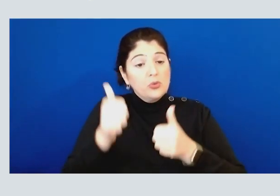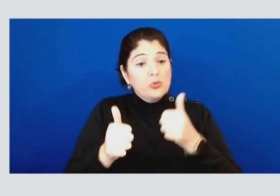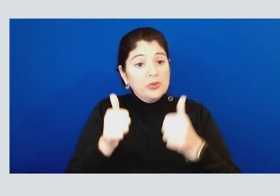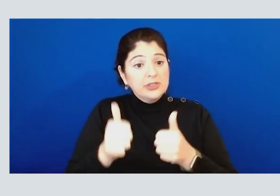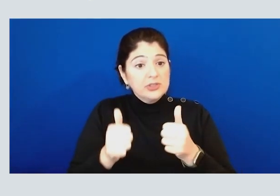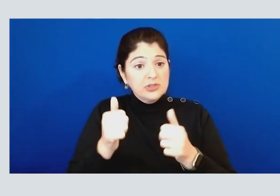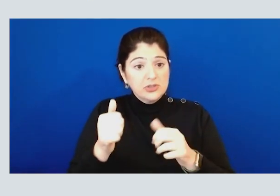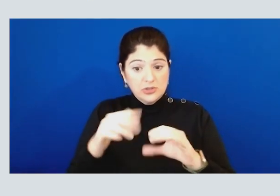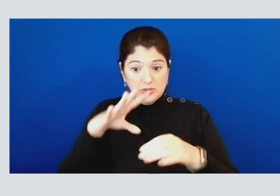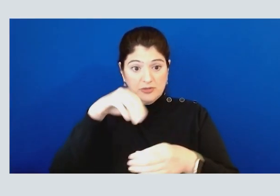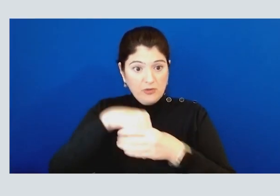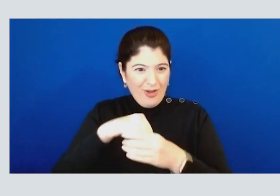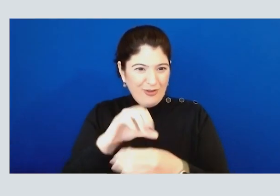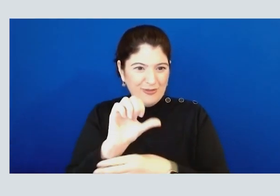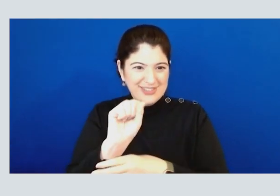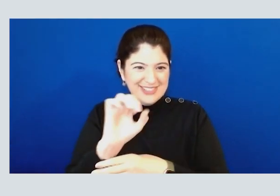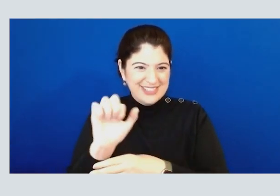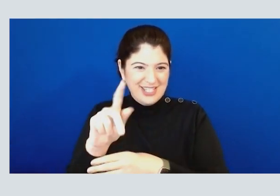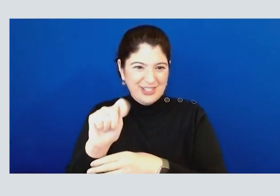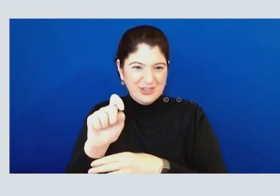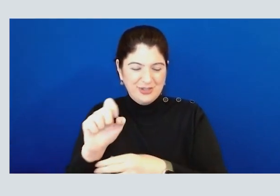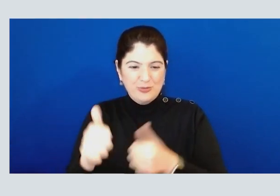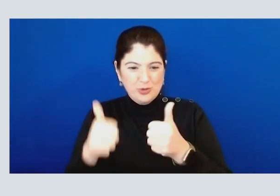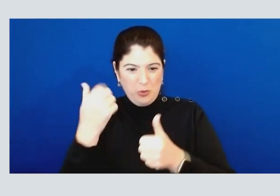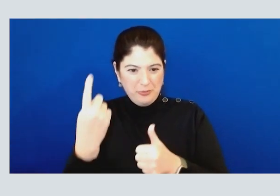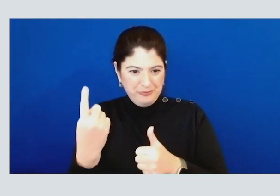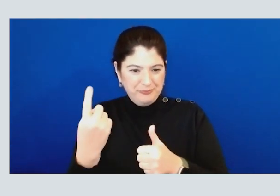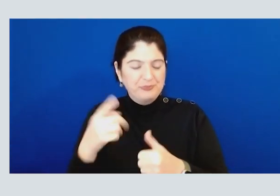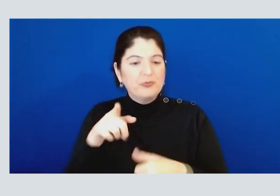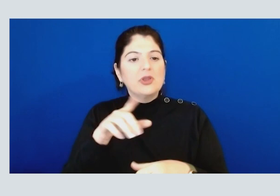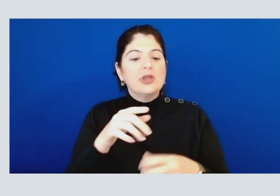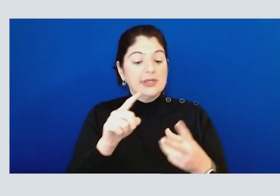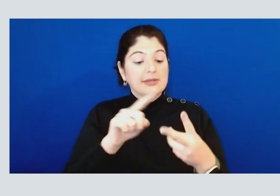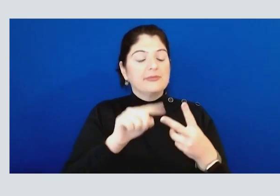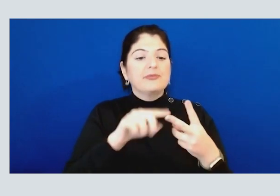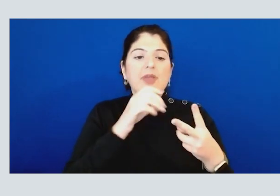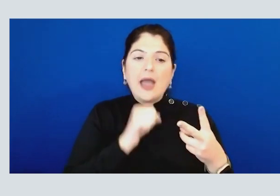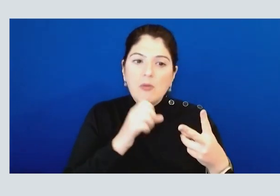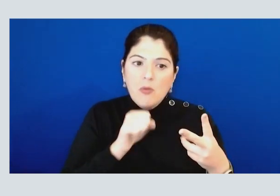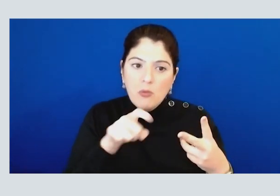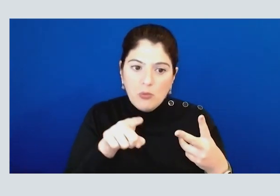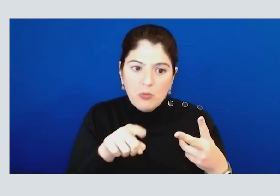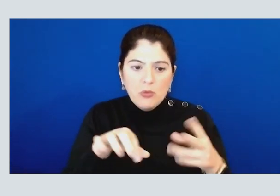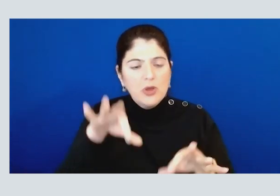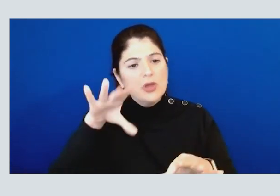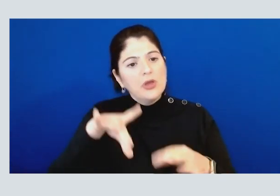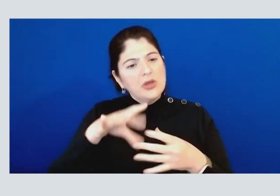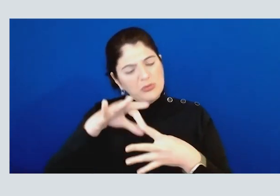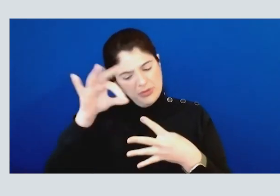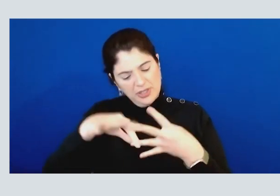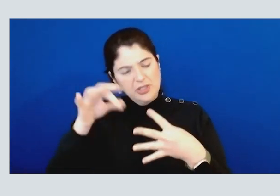That's an easy one. Then your age range. Please select the option closest to your age range.